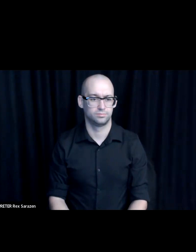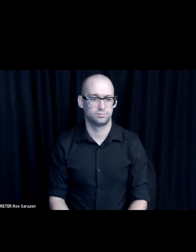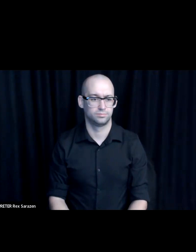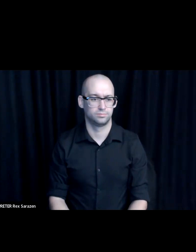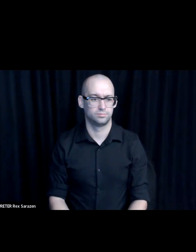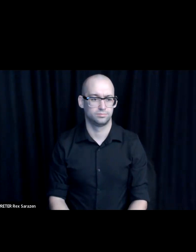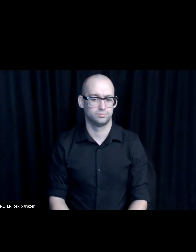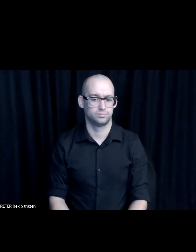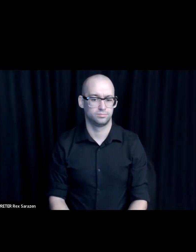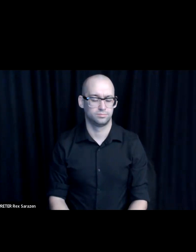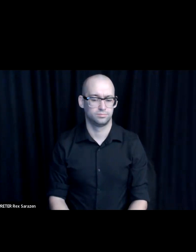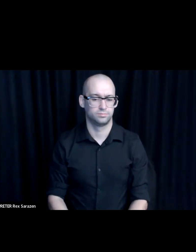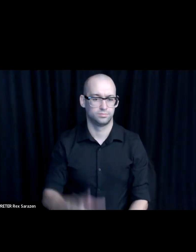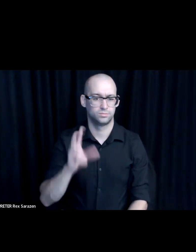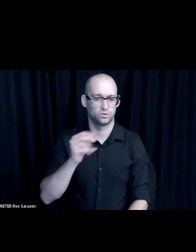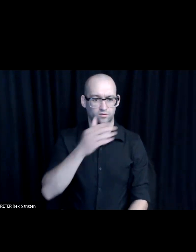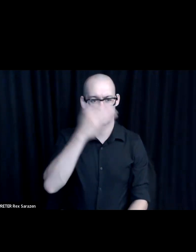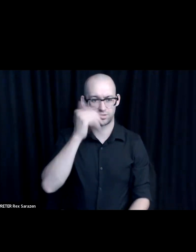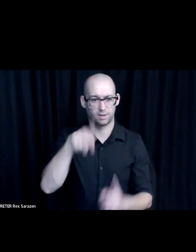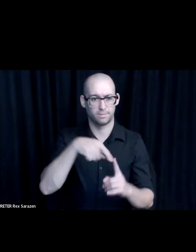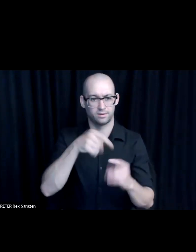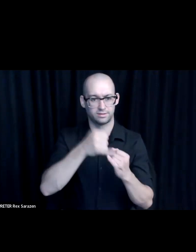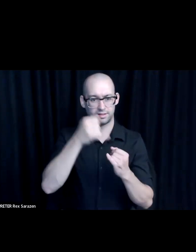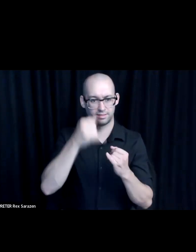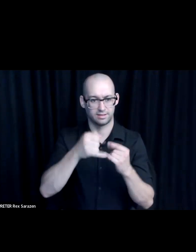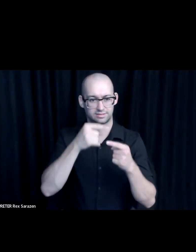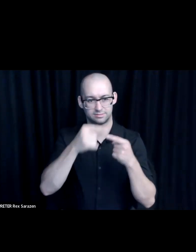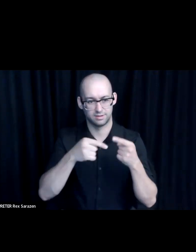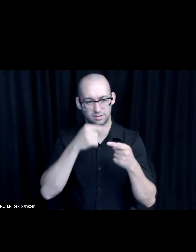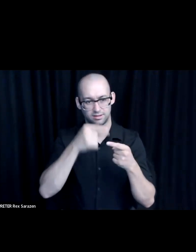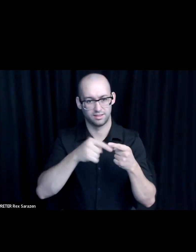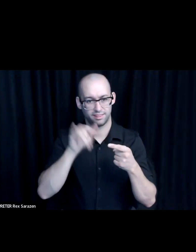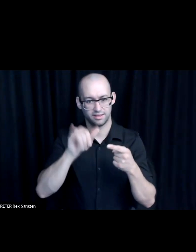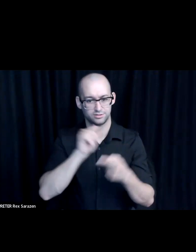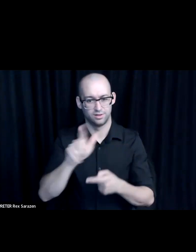Just don't forget about the last mile, that's all I have. Thank you, Chairman. No,